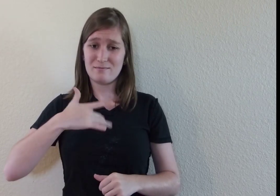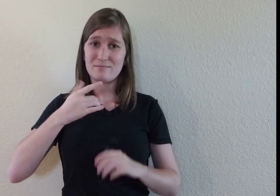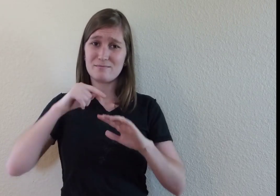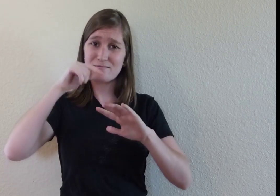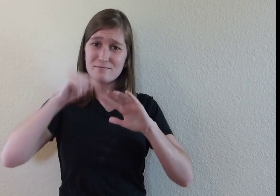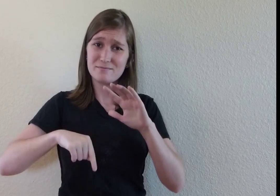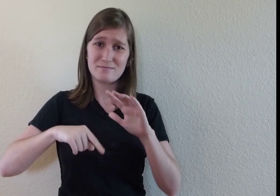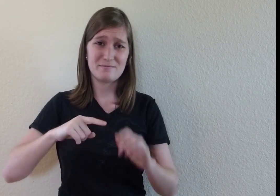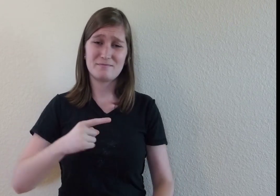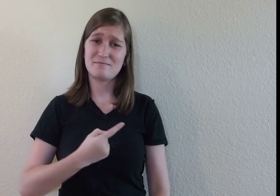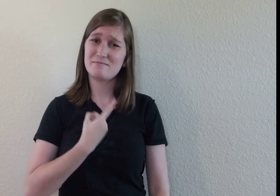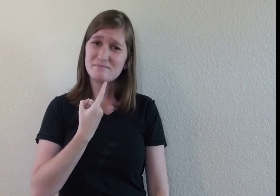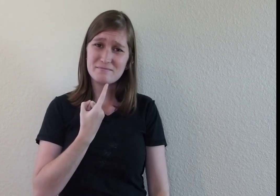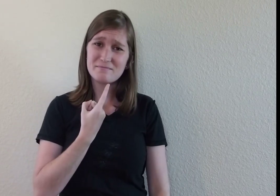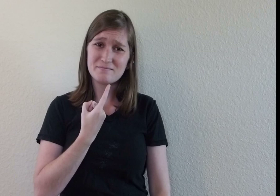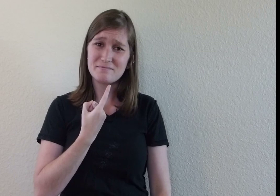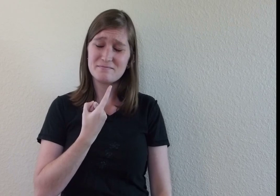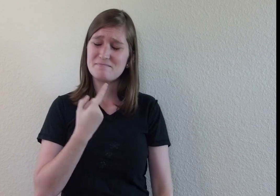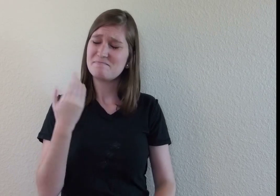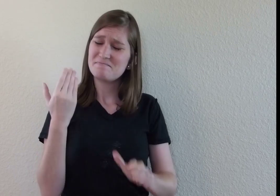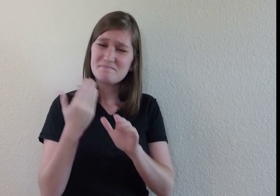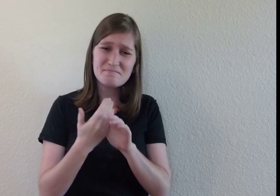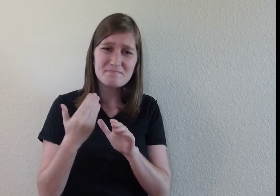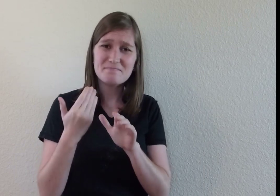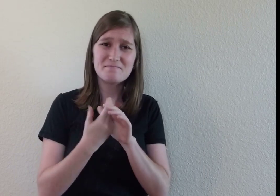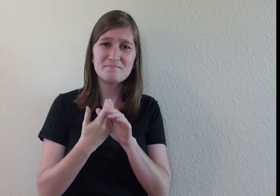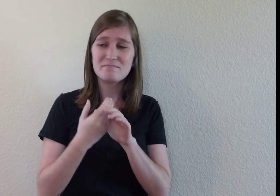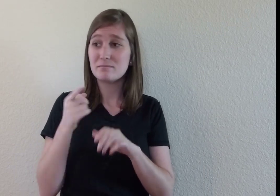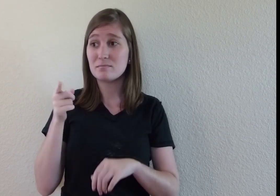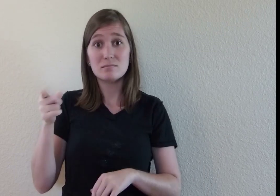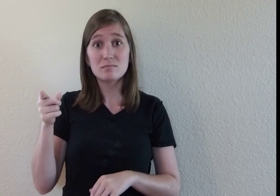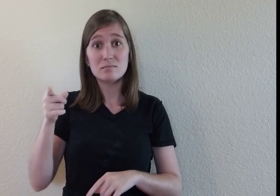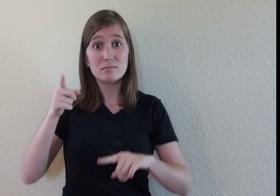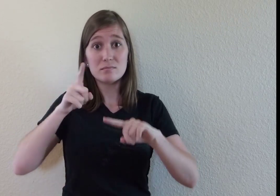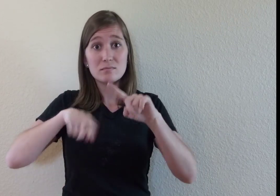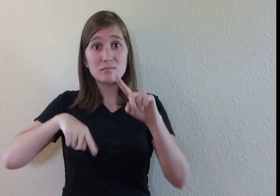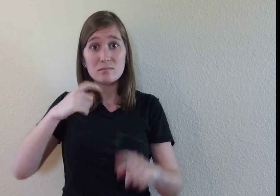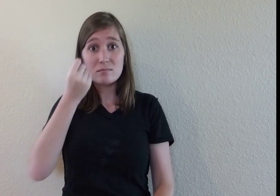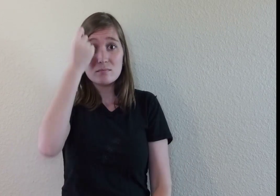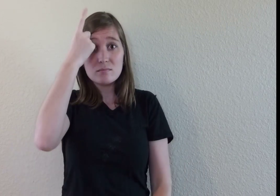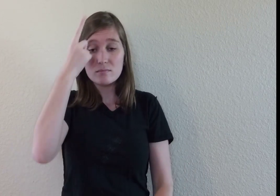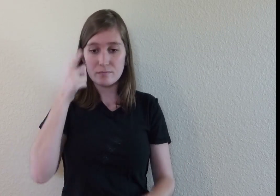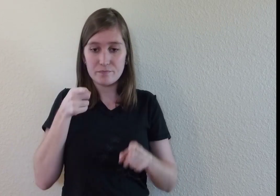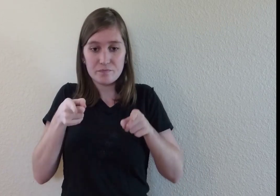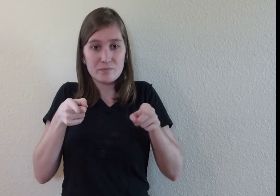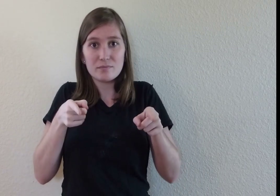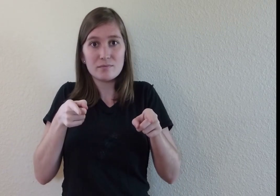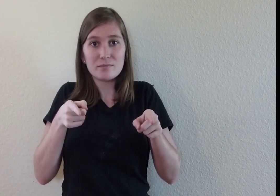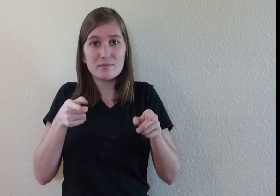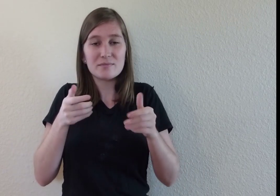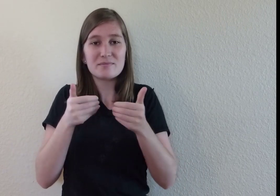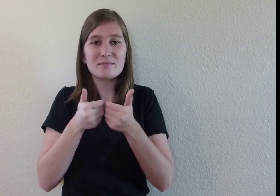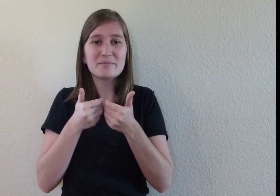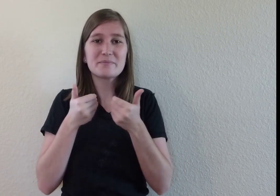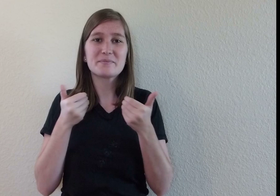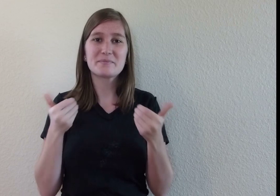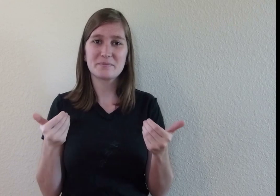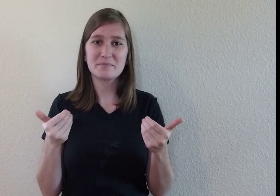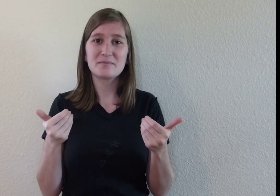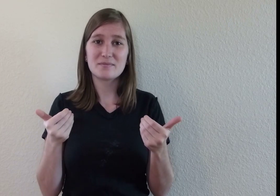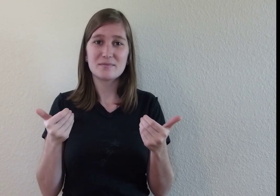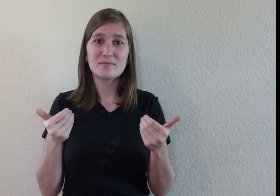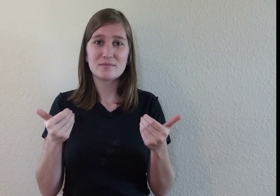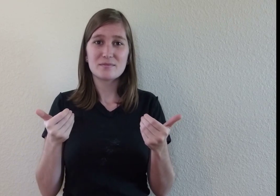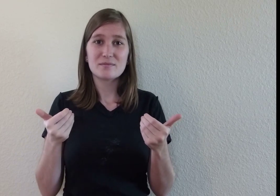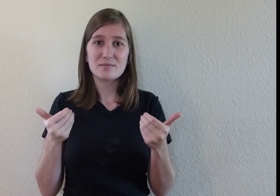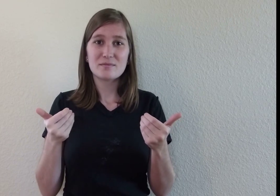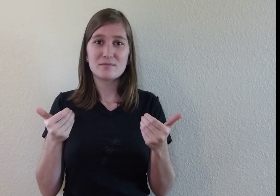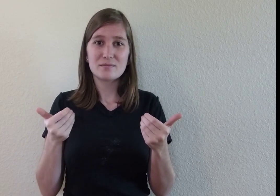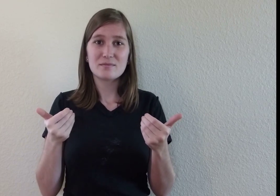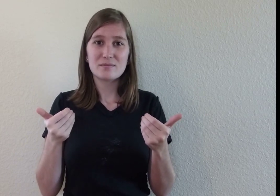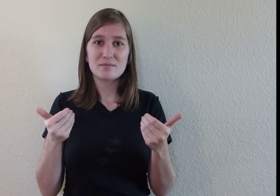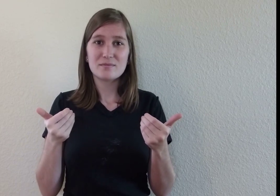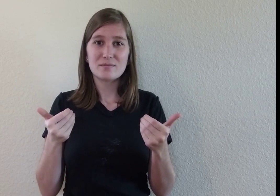and it perturbs me deeply that he can’t even see that distinction.